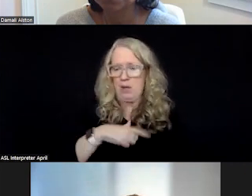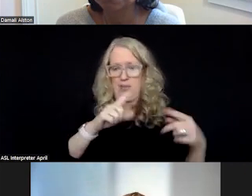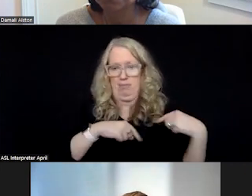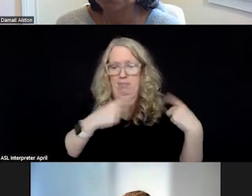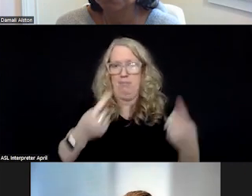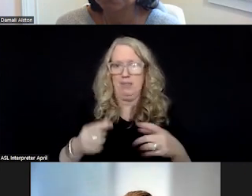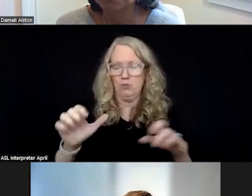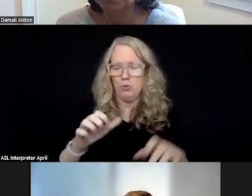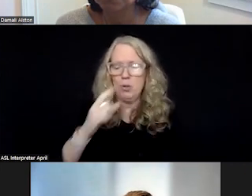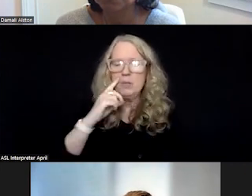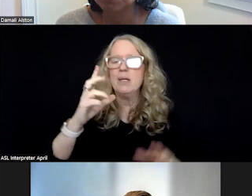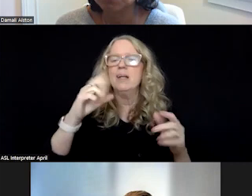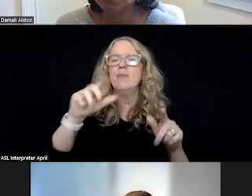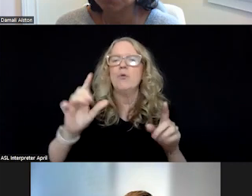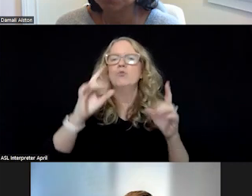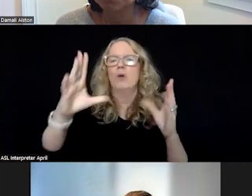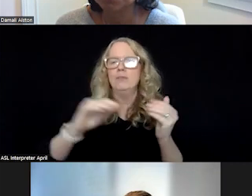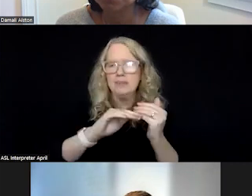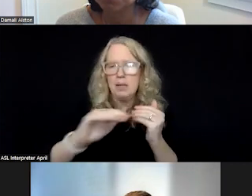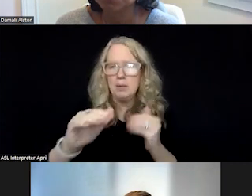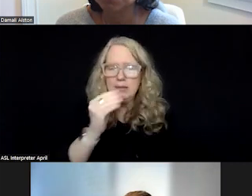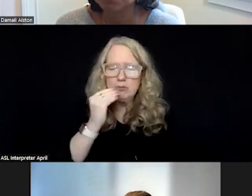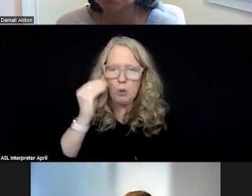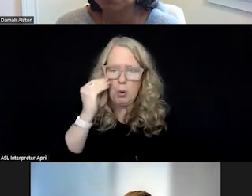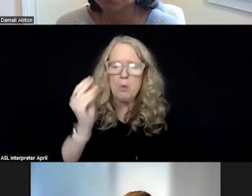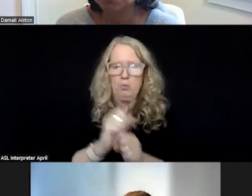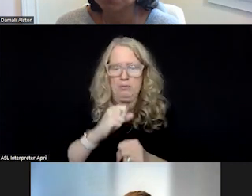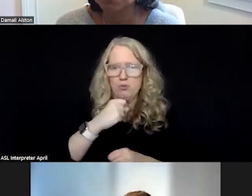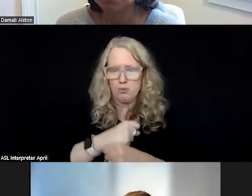CRISIS STABILIZATION HOMES IS WE HAVE CREATED A COUPLE OF THOSE